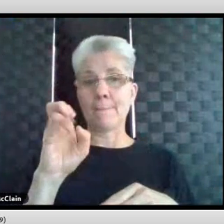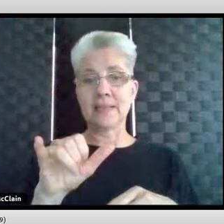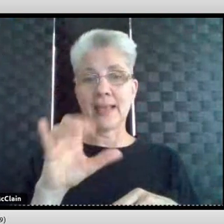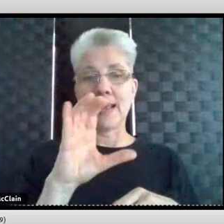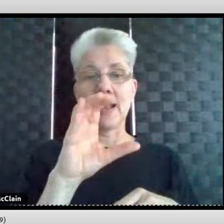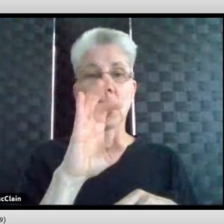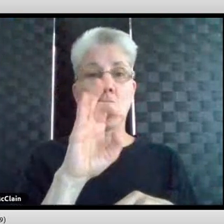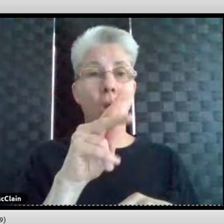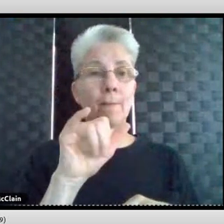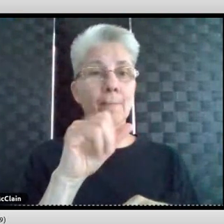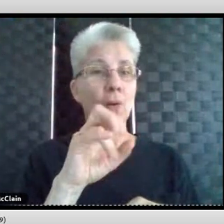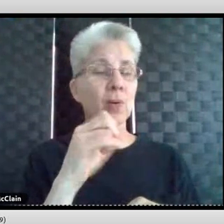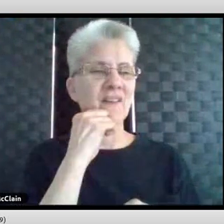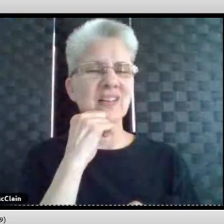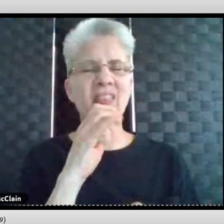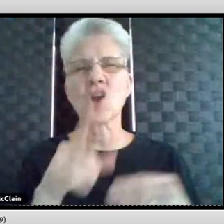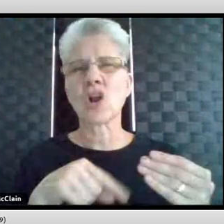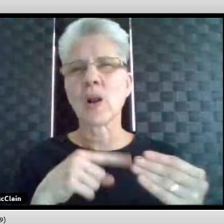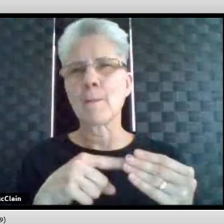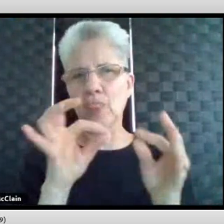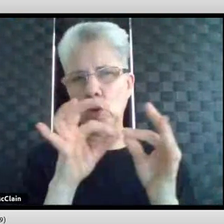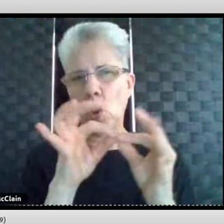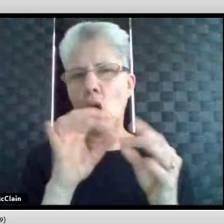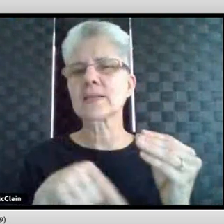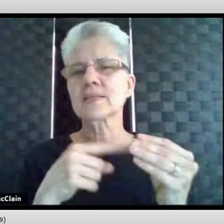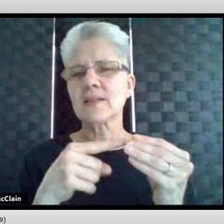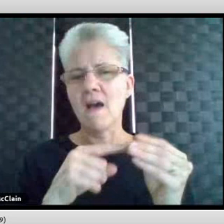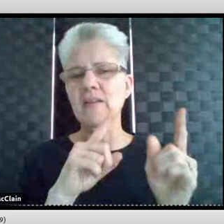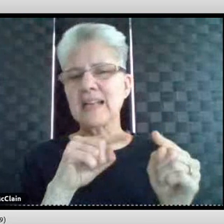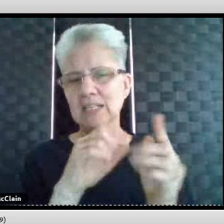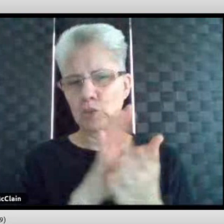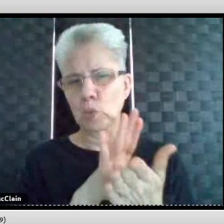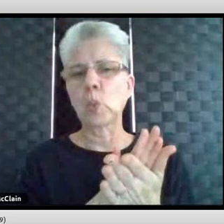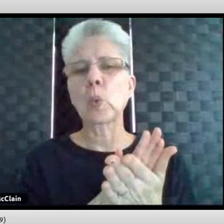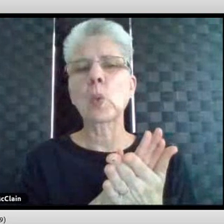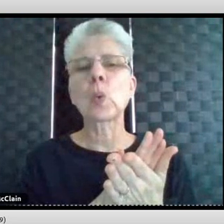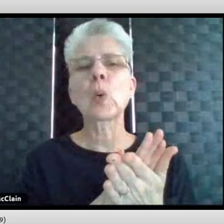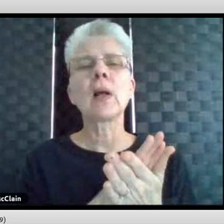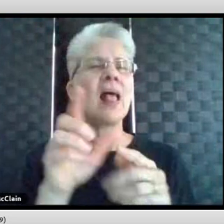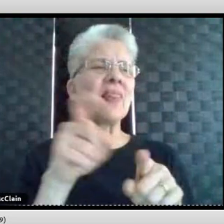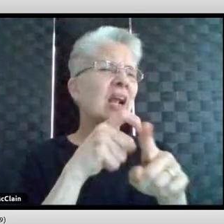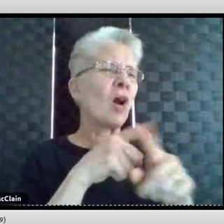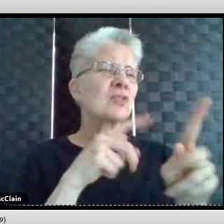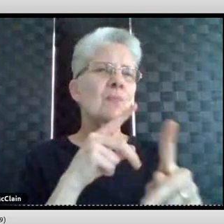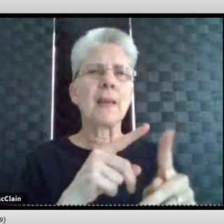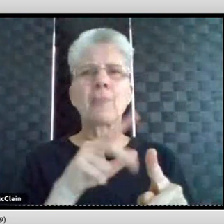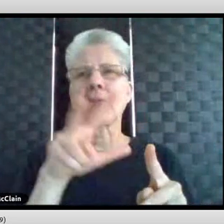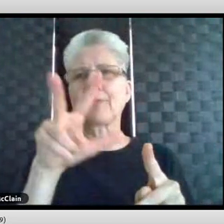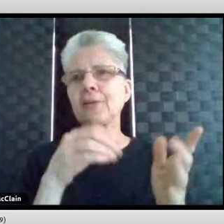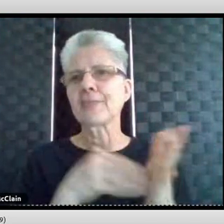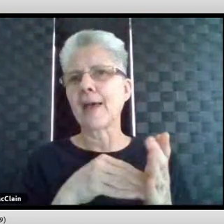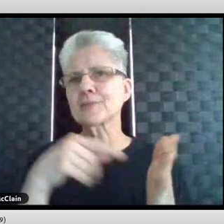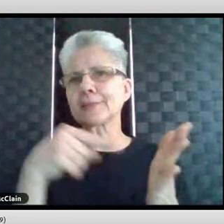almost every day they talk about the cost of attending school. They get calls from people that are $300,000 in debt